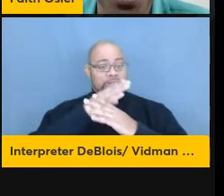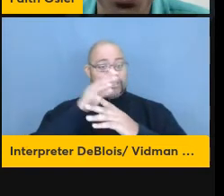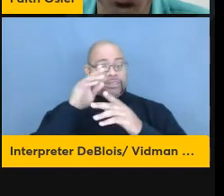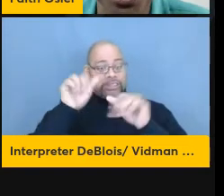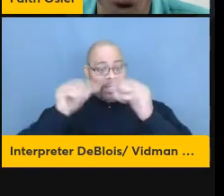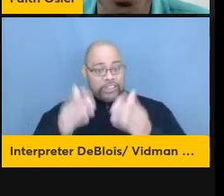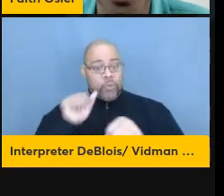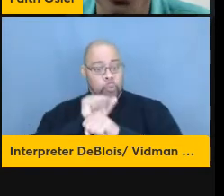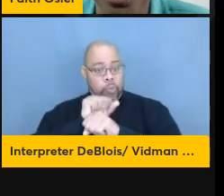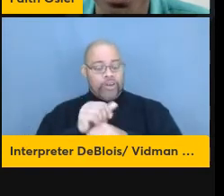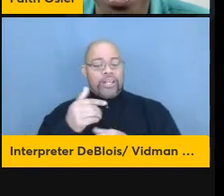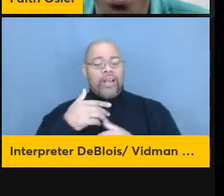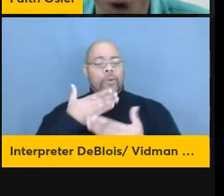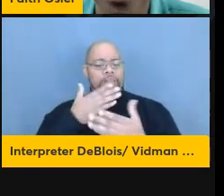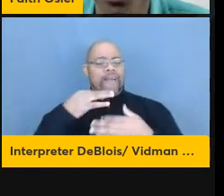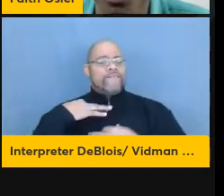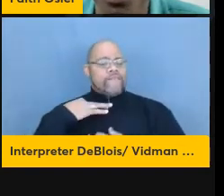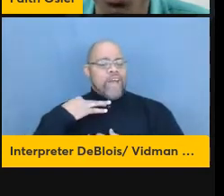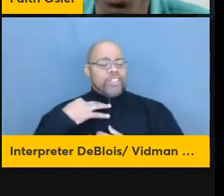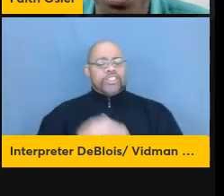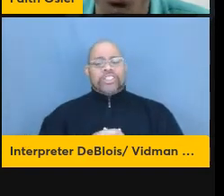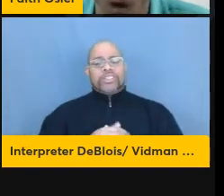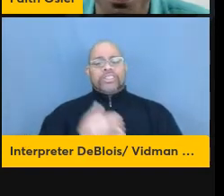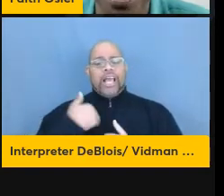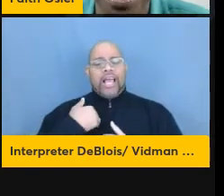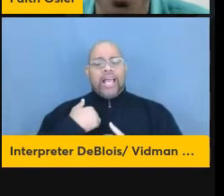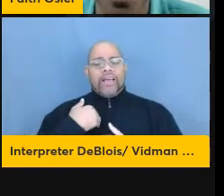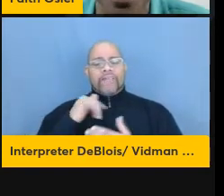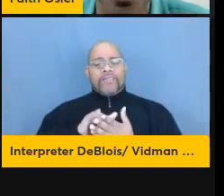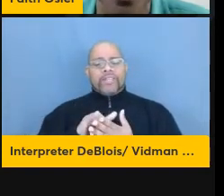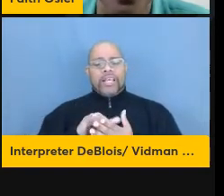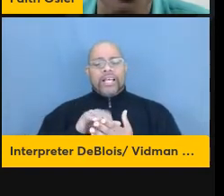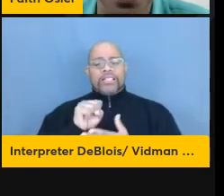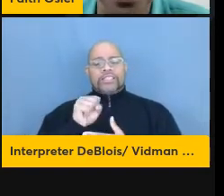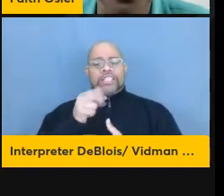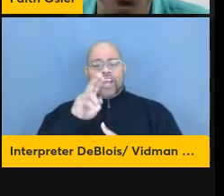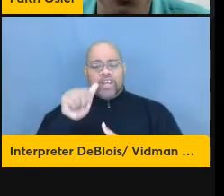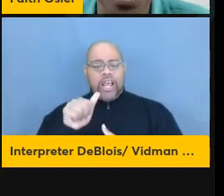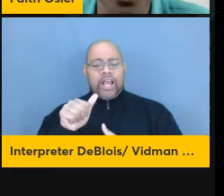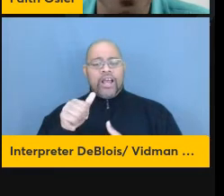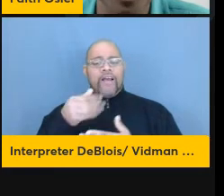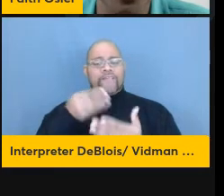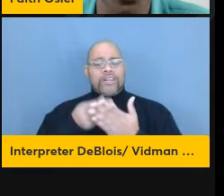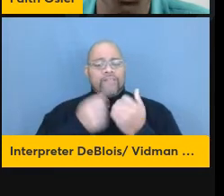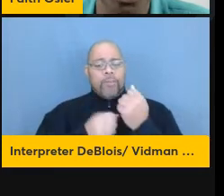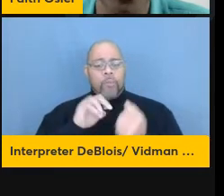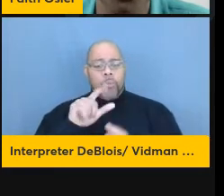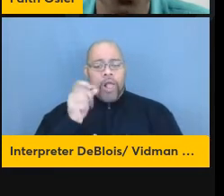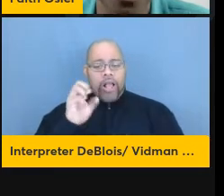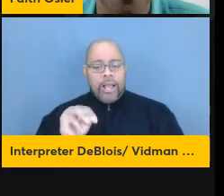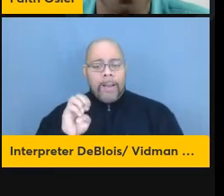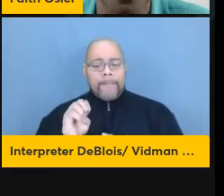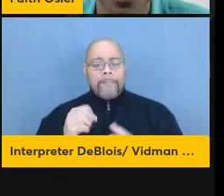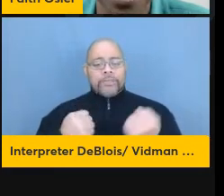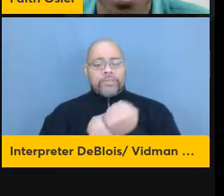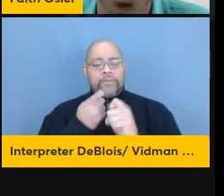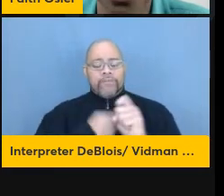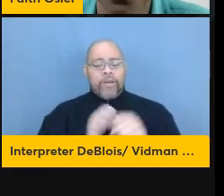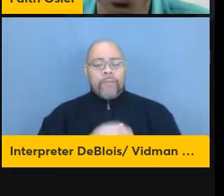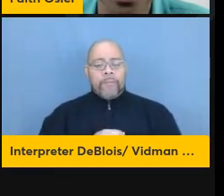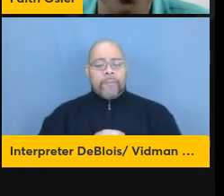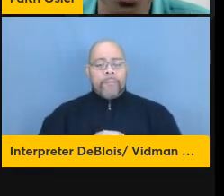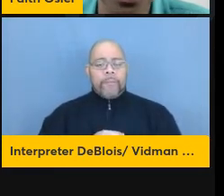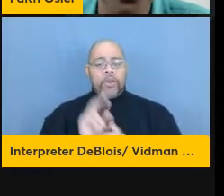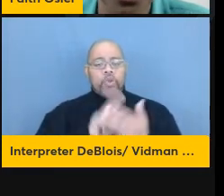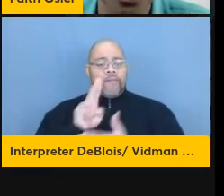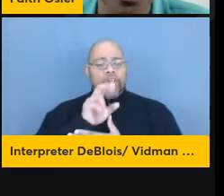volunteers, we got our sporozoites from scenario, funding from wellcome sponsorship from the University of Oxford, and we